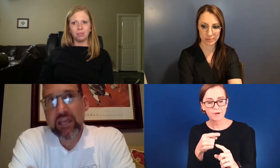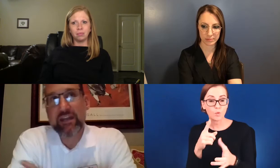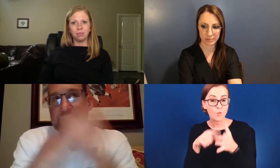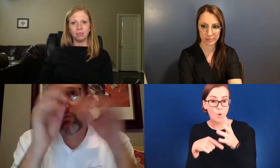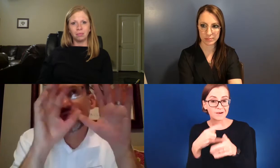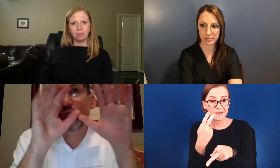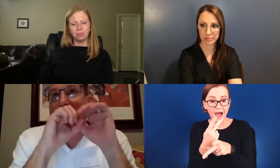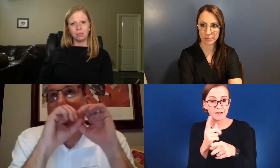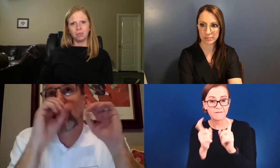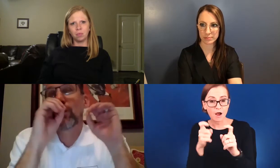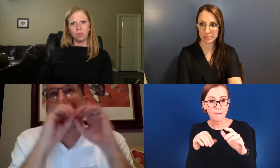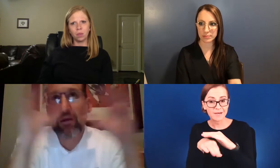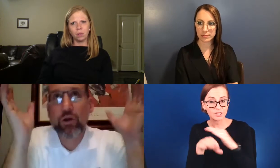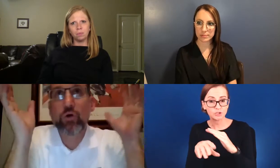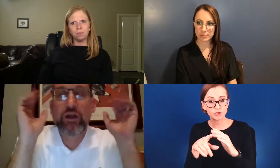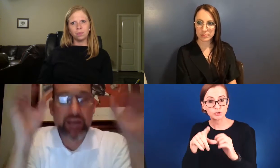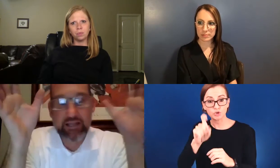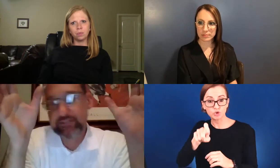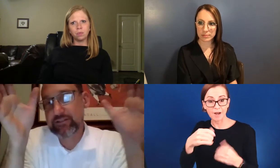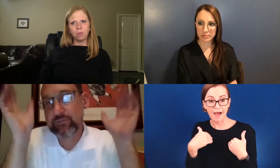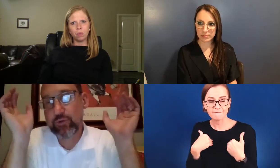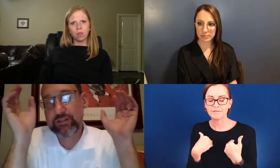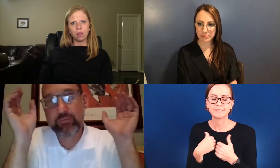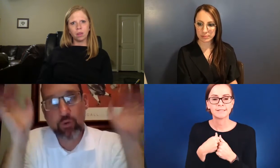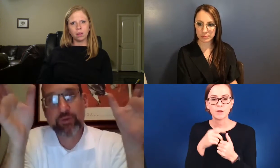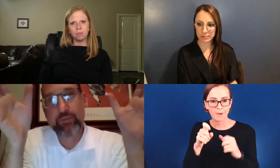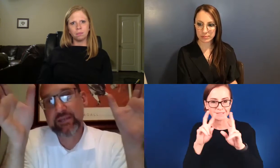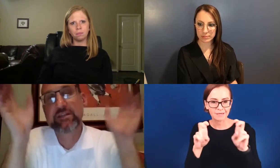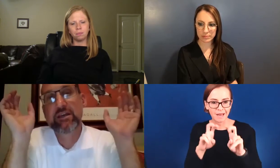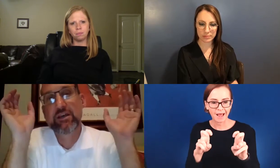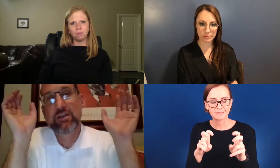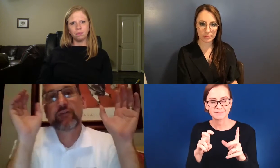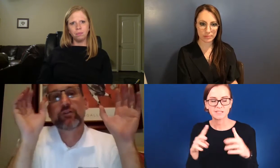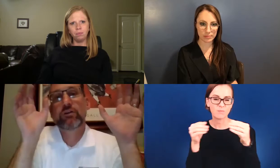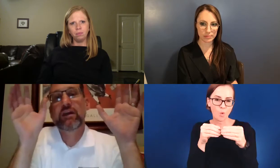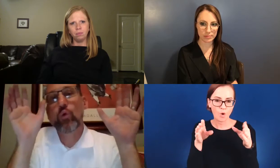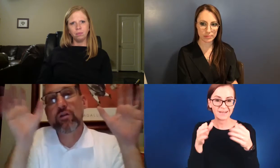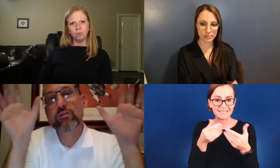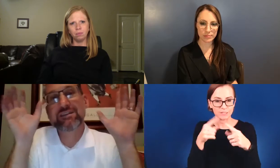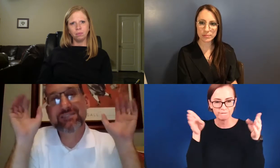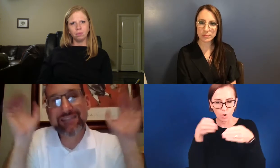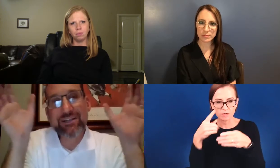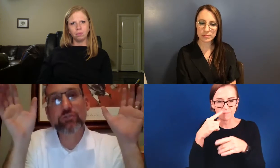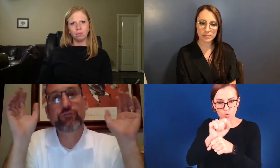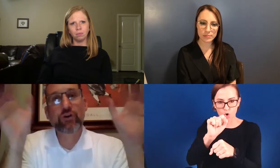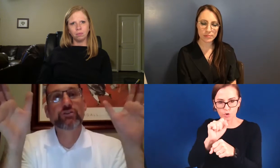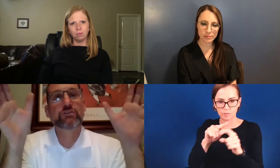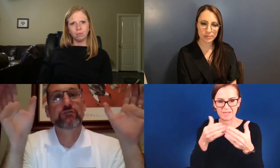it's a much more narrow analysis when it's employment based, you have to look at what are the essential functions